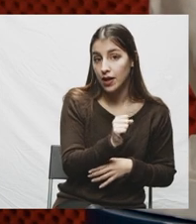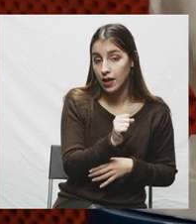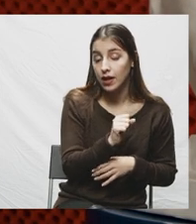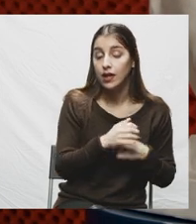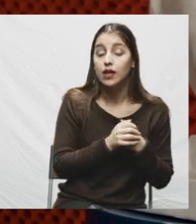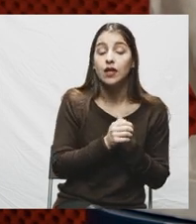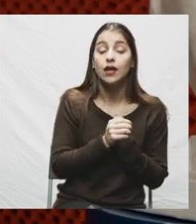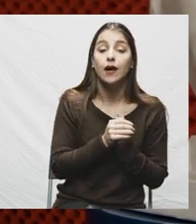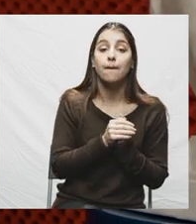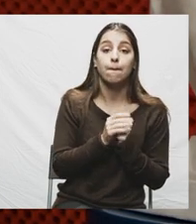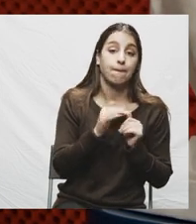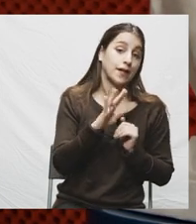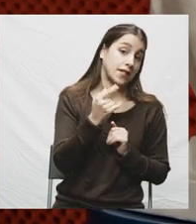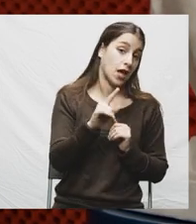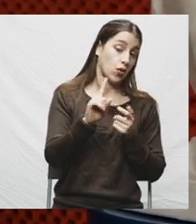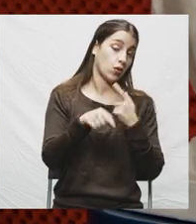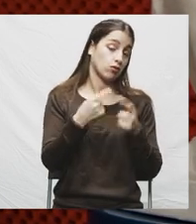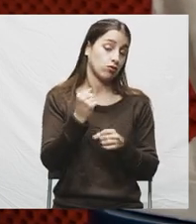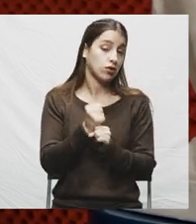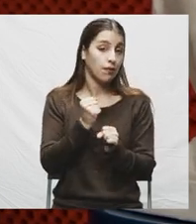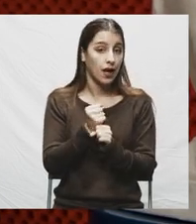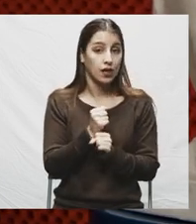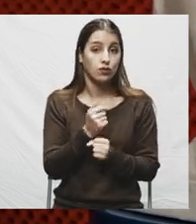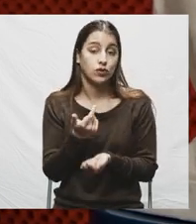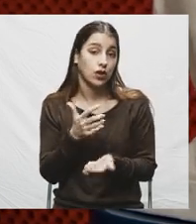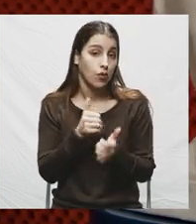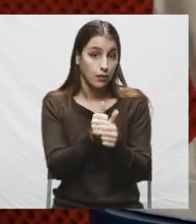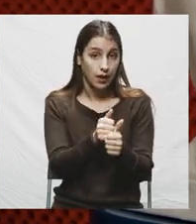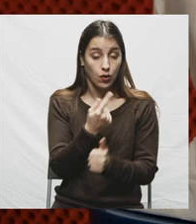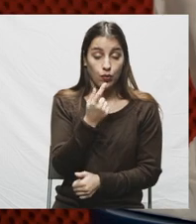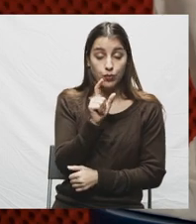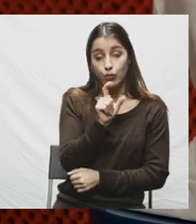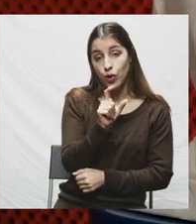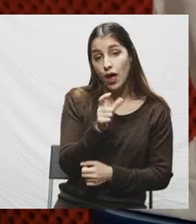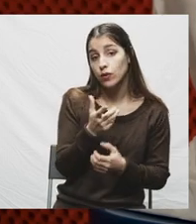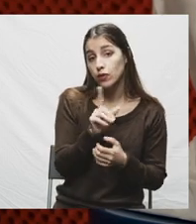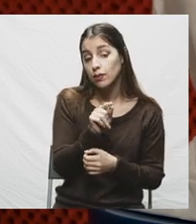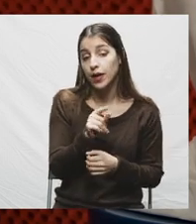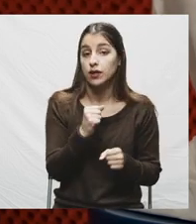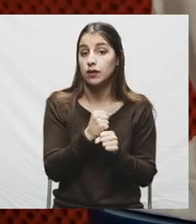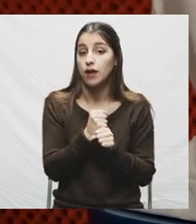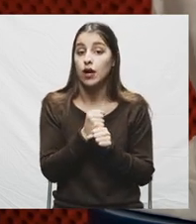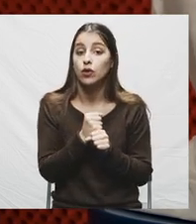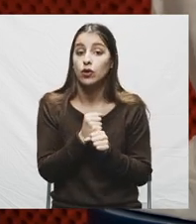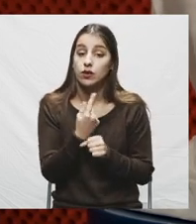and about “Disfigure Study”, but there’s another work that follows somehow this figure. The work,